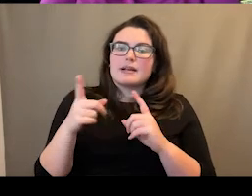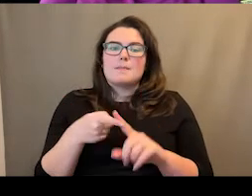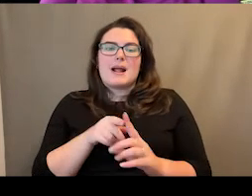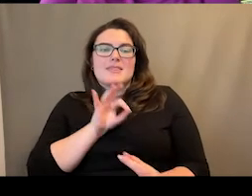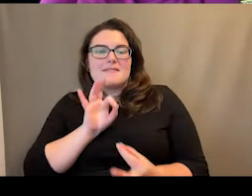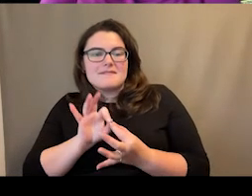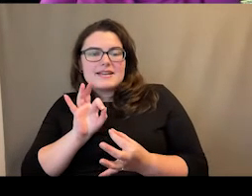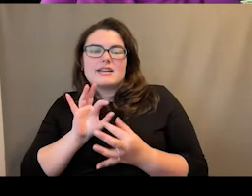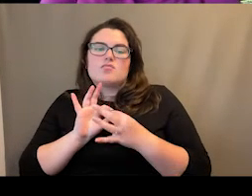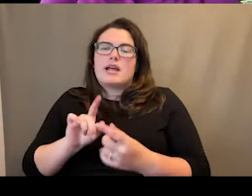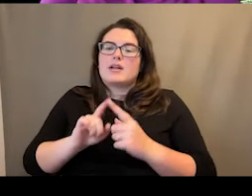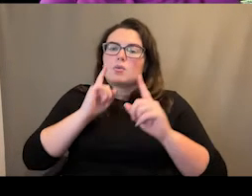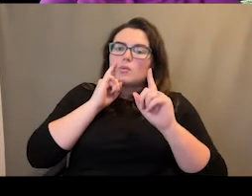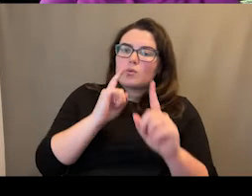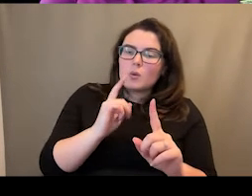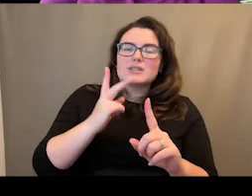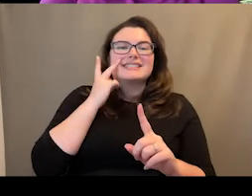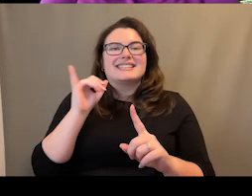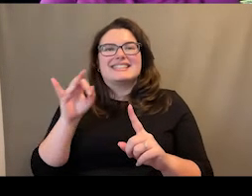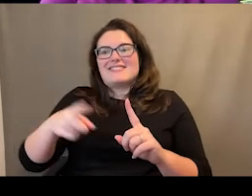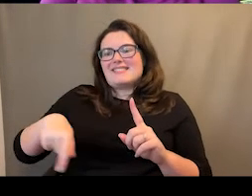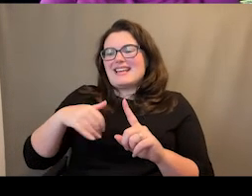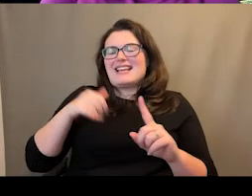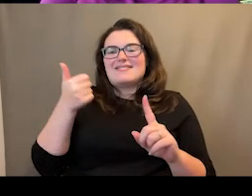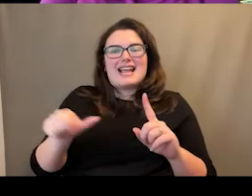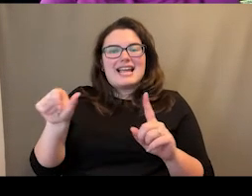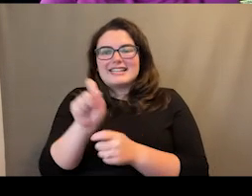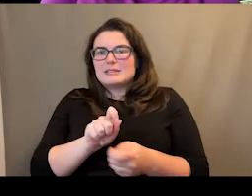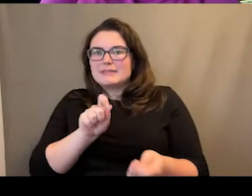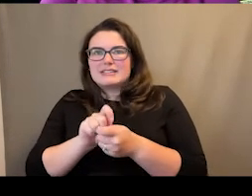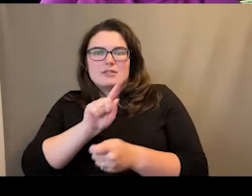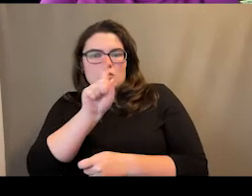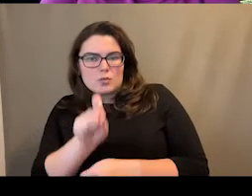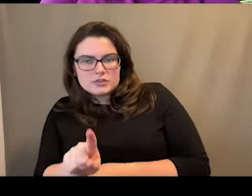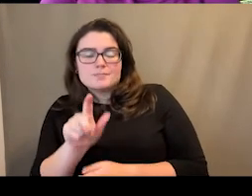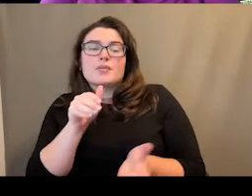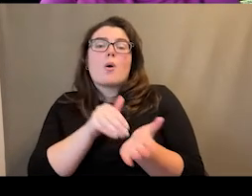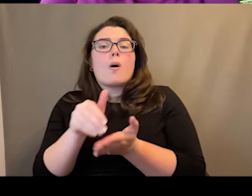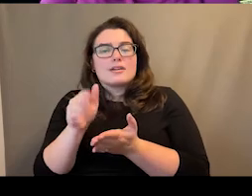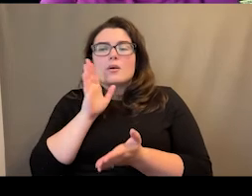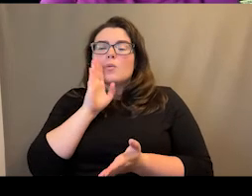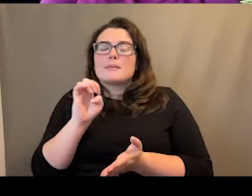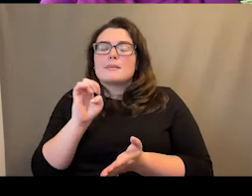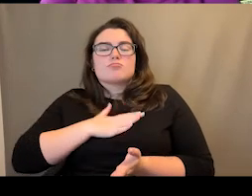the goals and to see if they have any specific questions. Oftentimes they would be willing to set